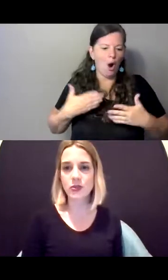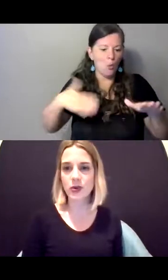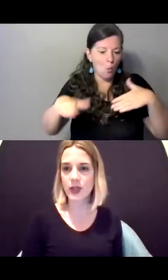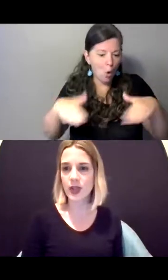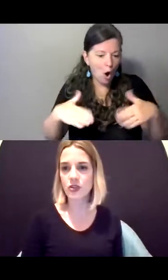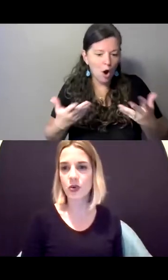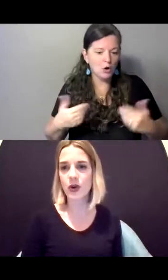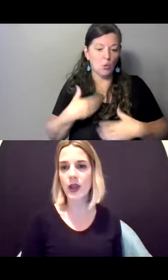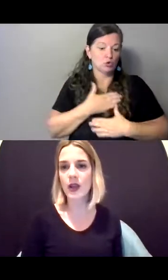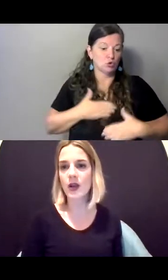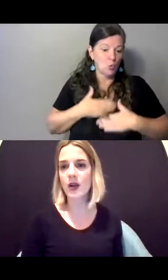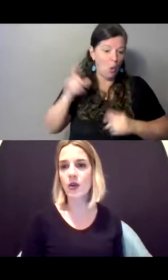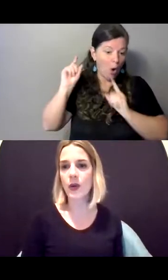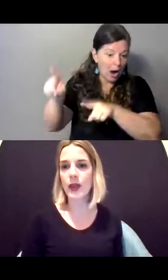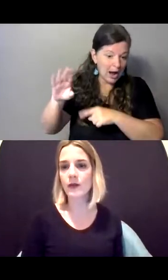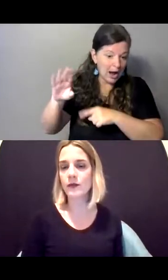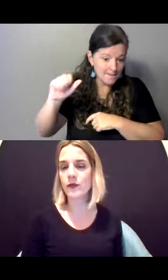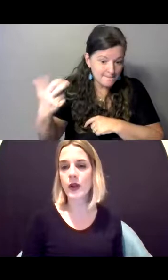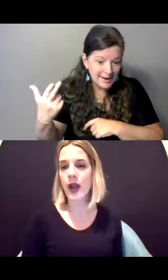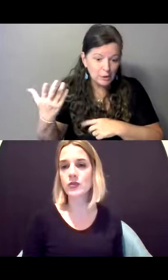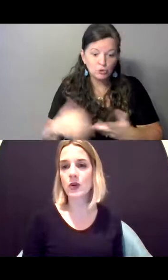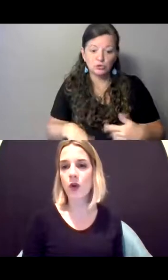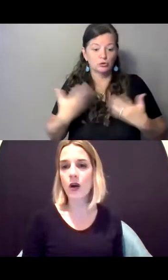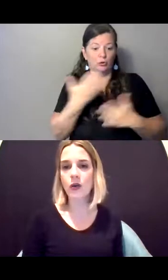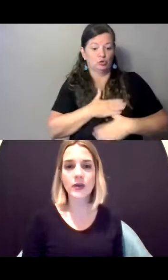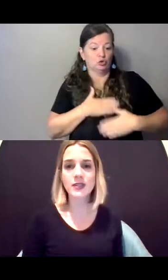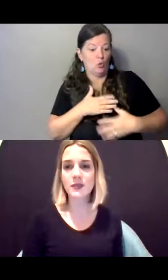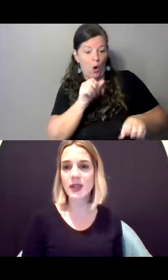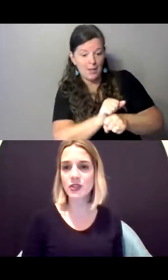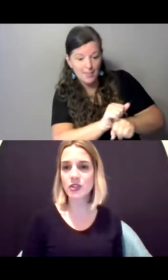or they enjoy going out for an outdoor walk or going to the beach